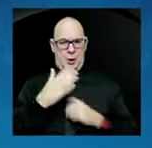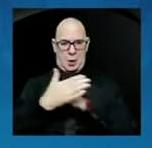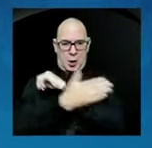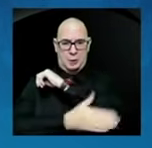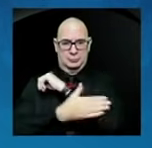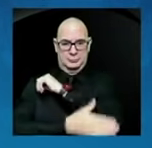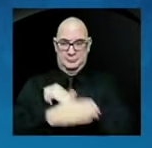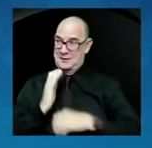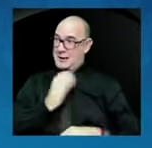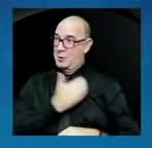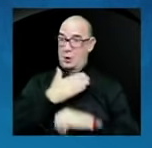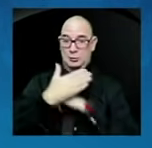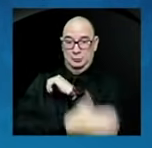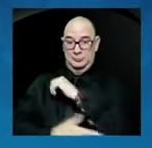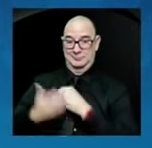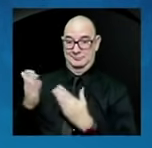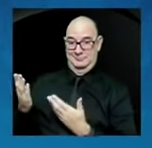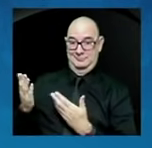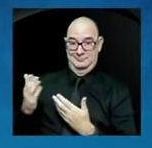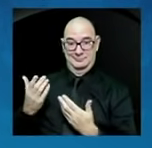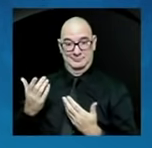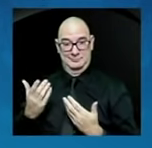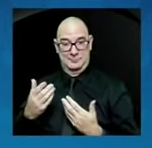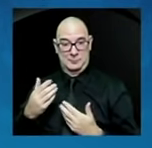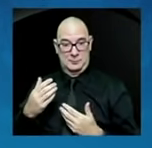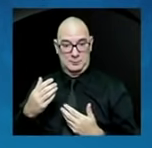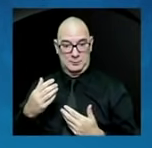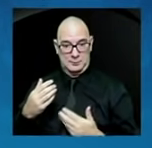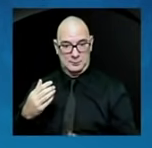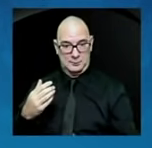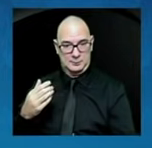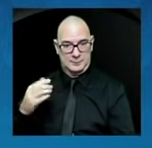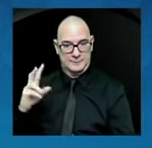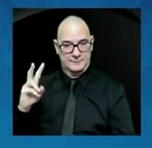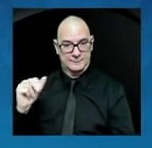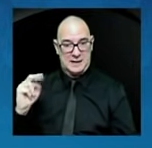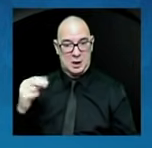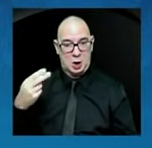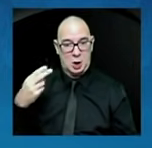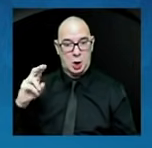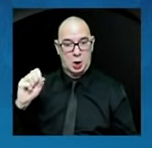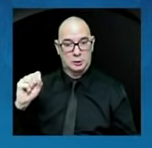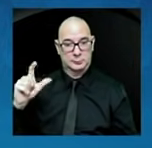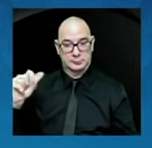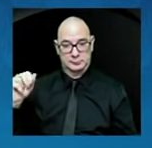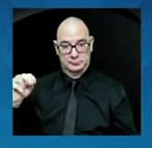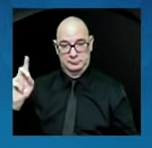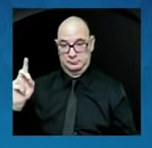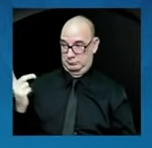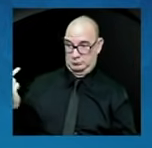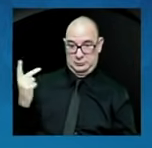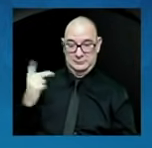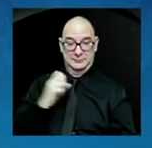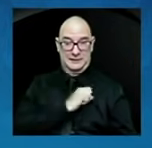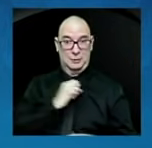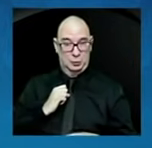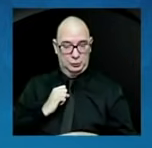DAY. IT IS IPIRED YOUR CNTRY. IT SPINED OUR COUNTRY.